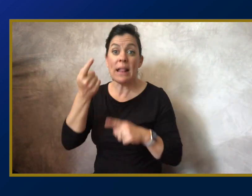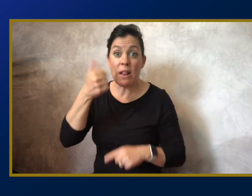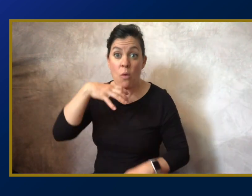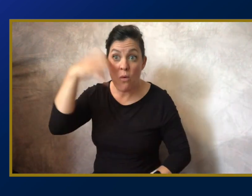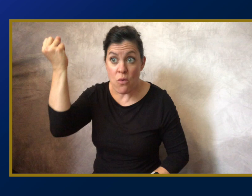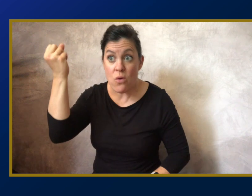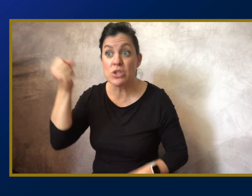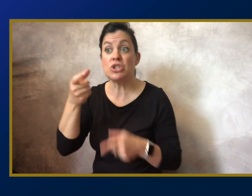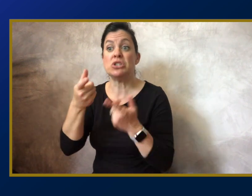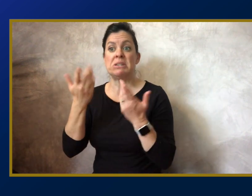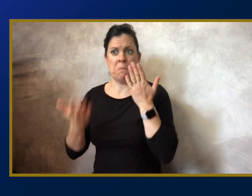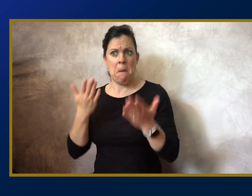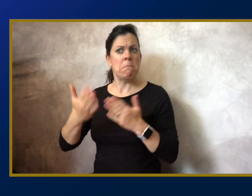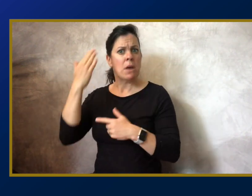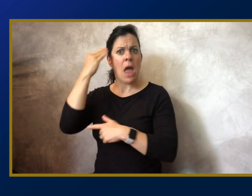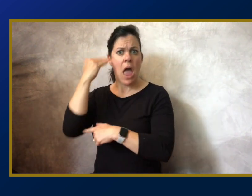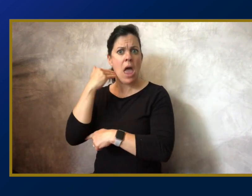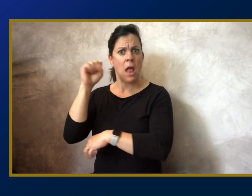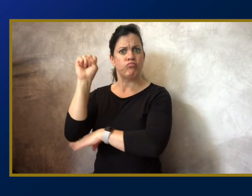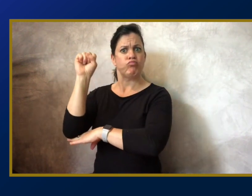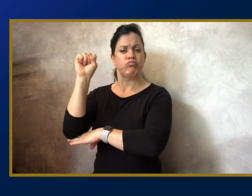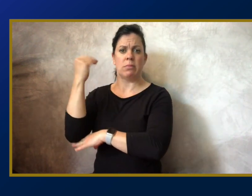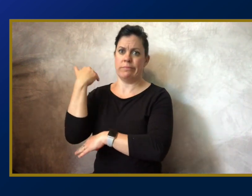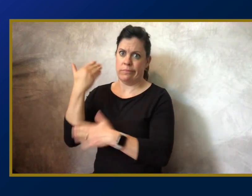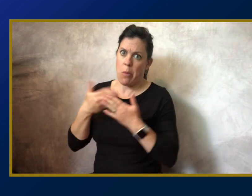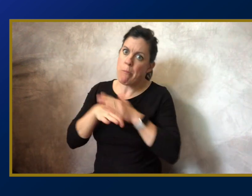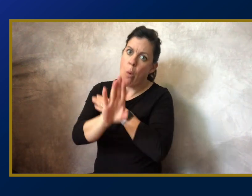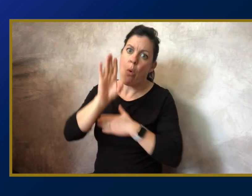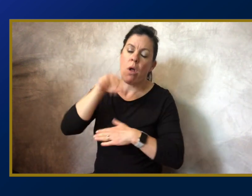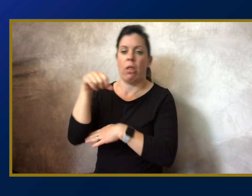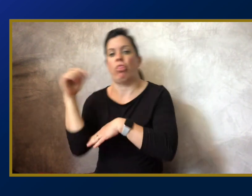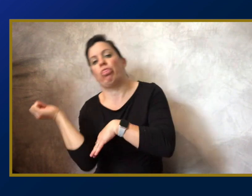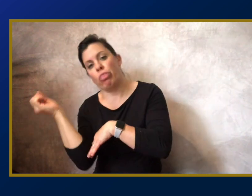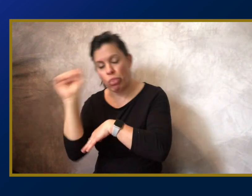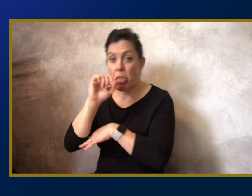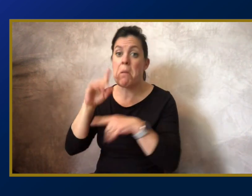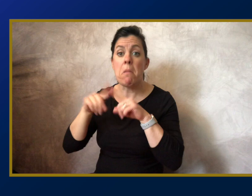little bit stronger, you can maybe, you know, four months or so when you're starting to get some head